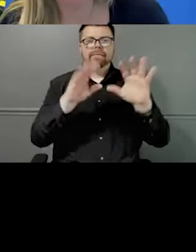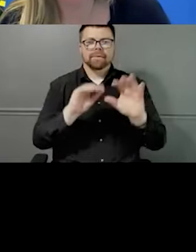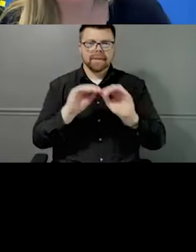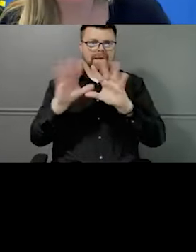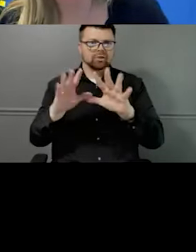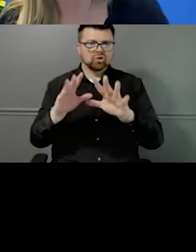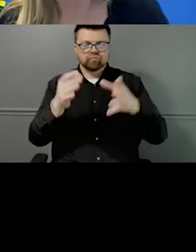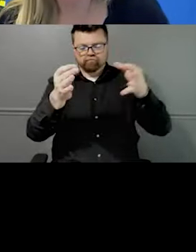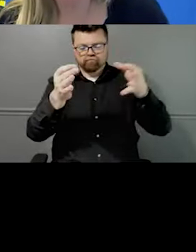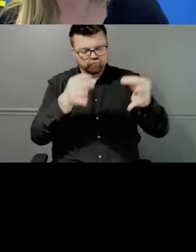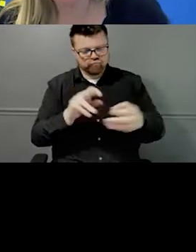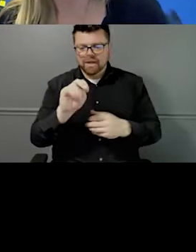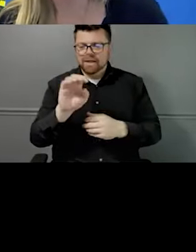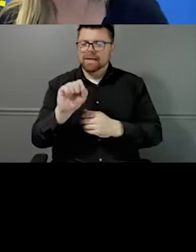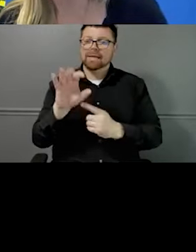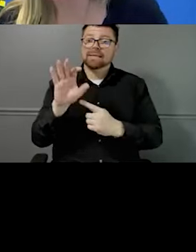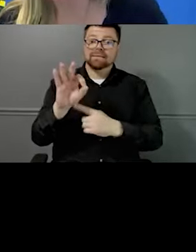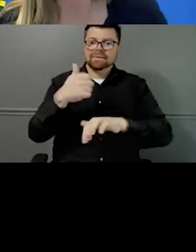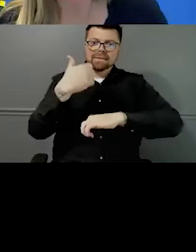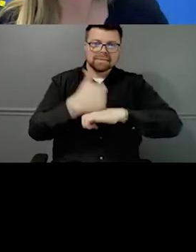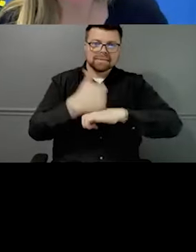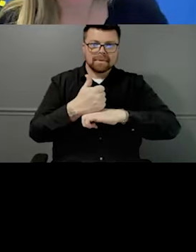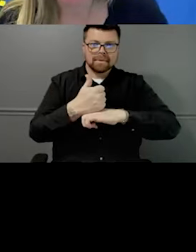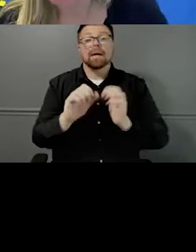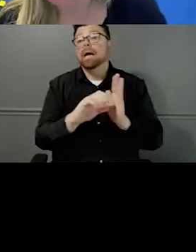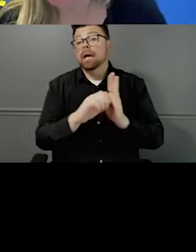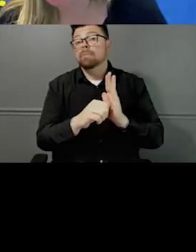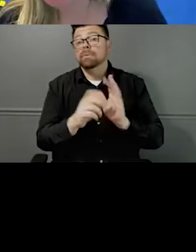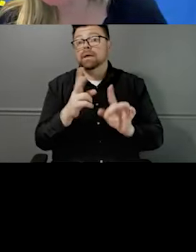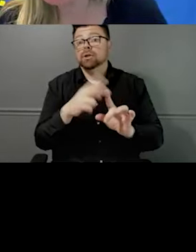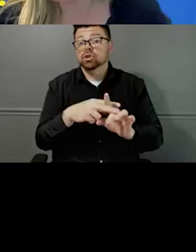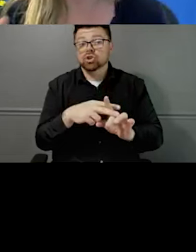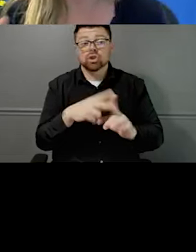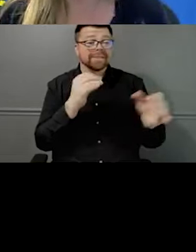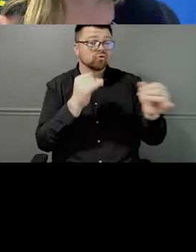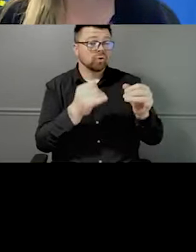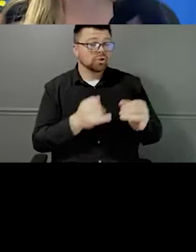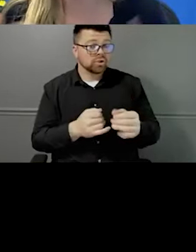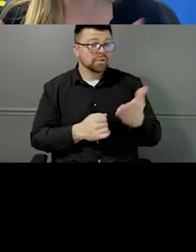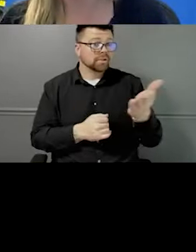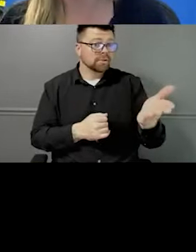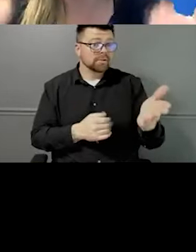has made in our implementation instructions, and both of these, by the way,